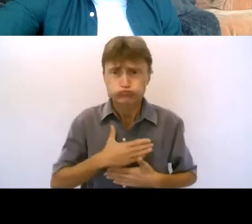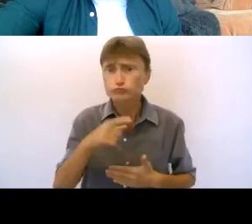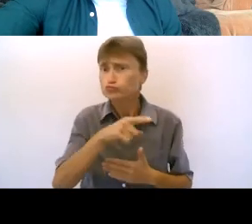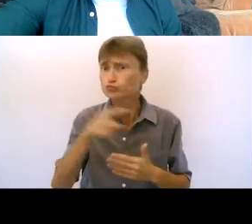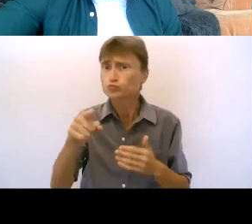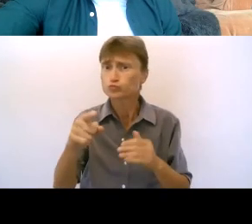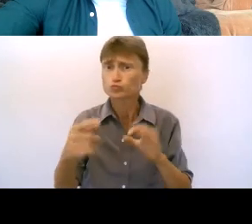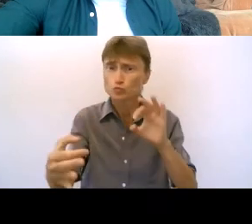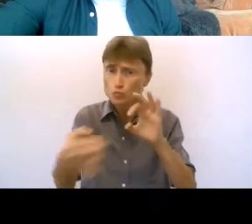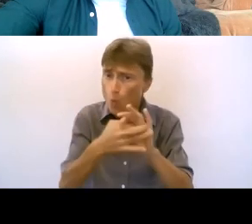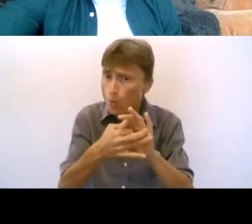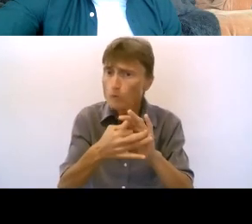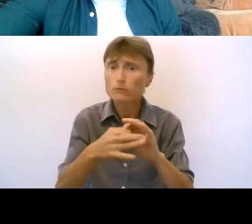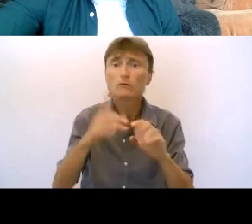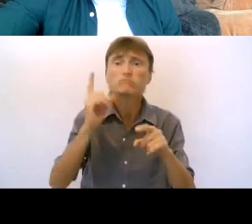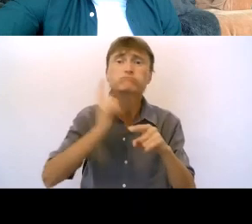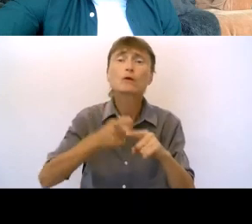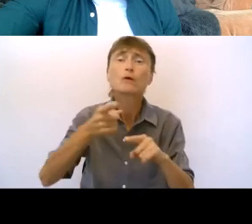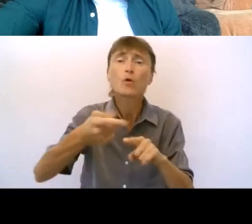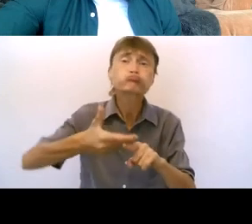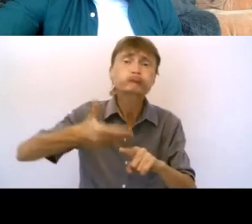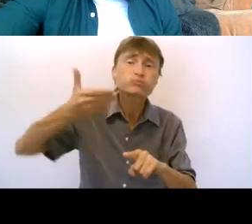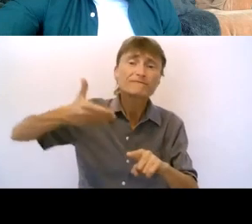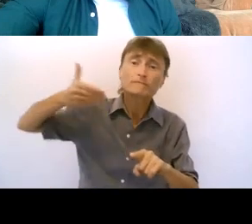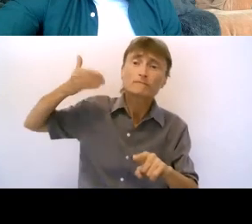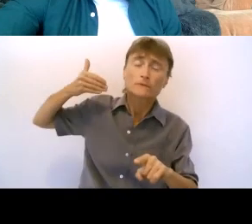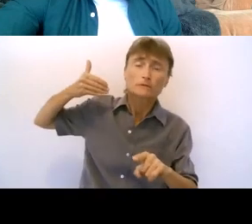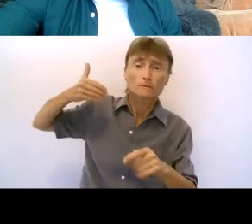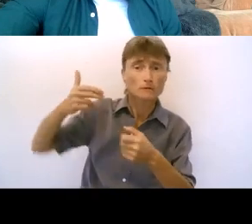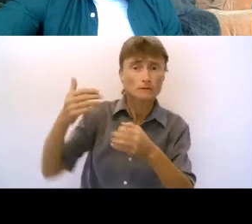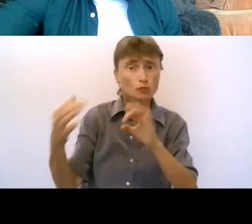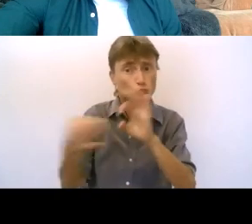the sessions you've been a part of. The recording will go up in a couple of weeks along with